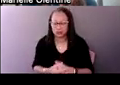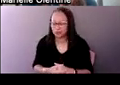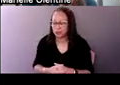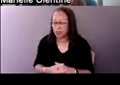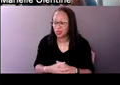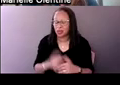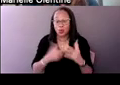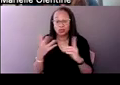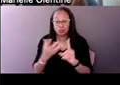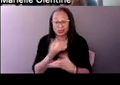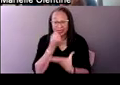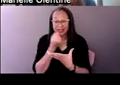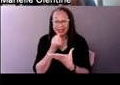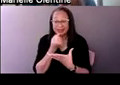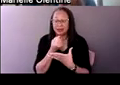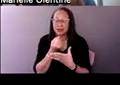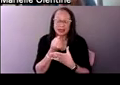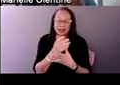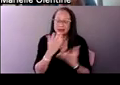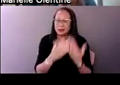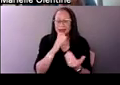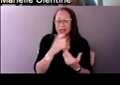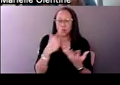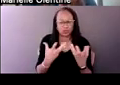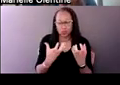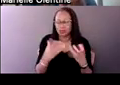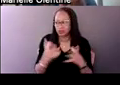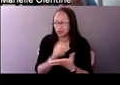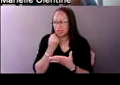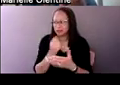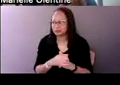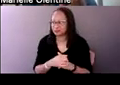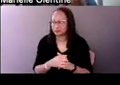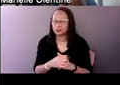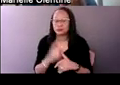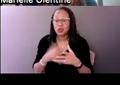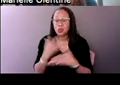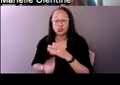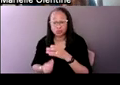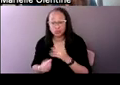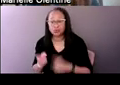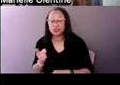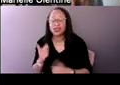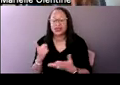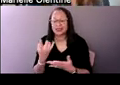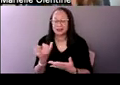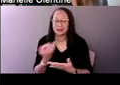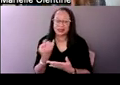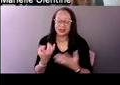worldwide rights outside of Sundance when we did this survey. That year was a particularly bad year, but